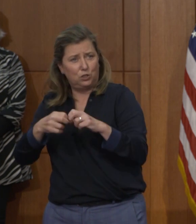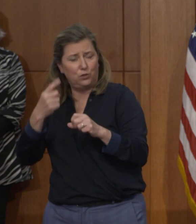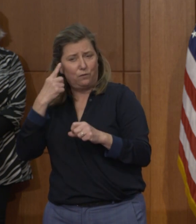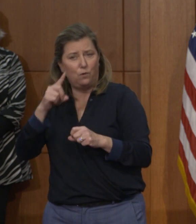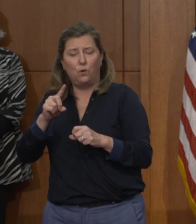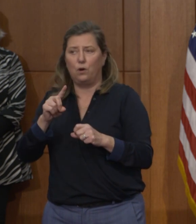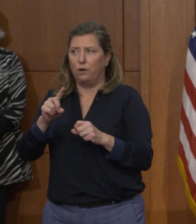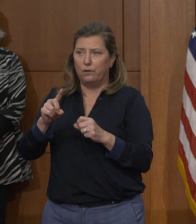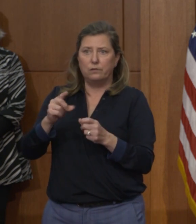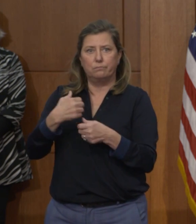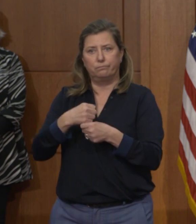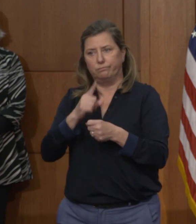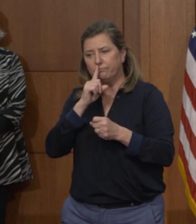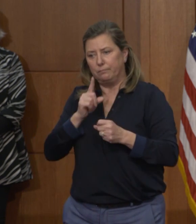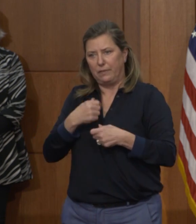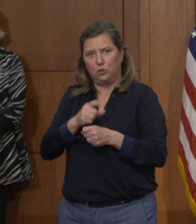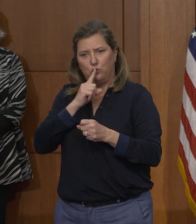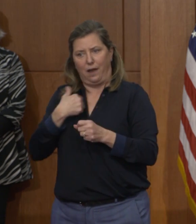other States have extended Bilingue deadlines or moved to allowing electronic